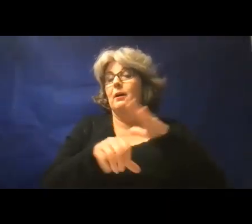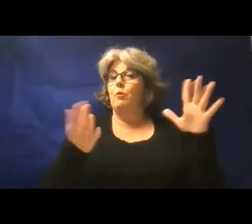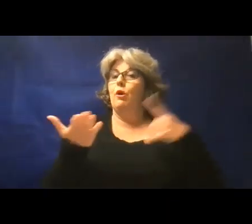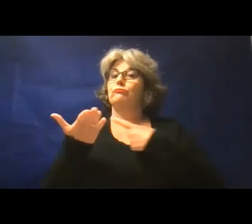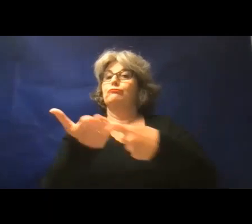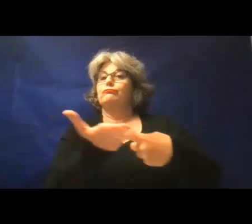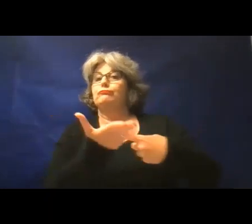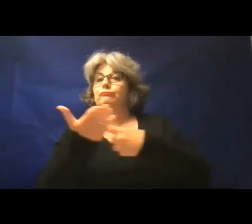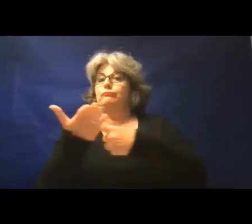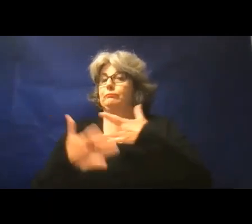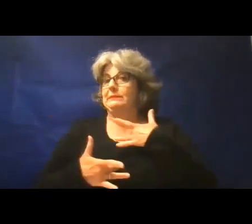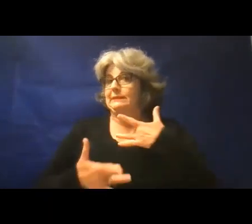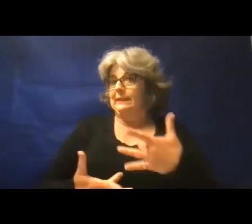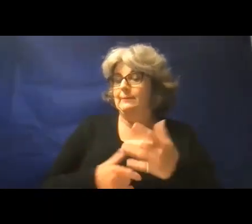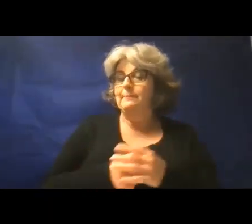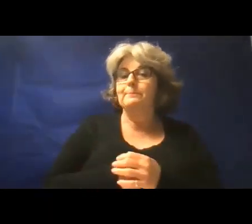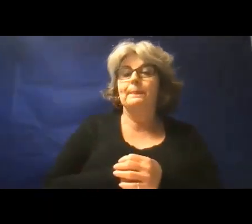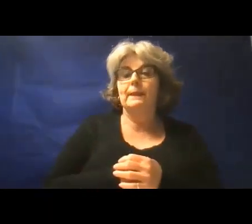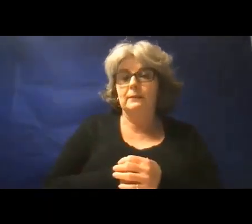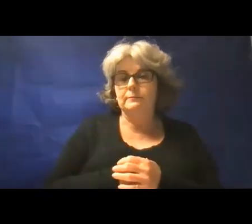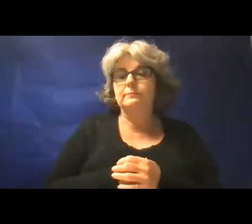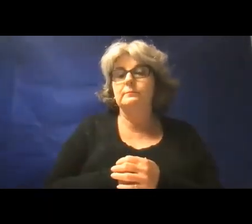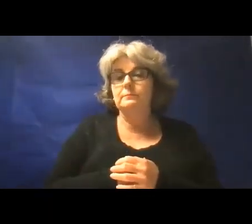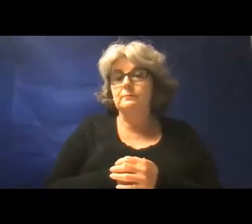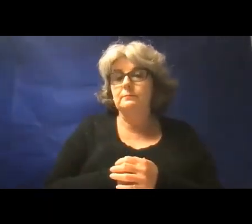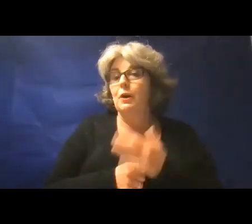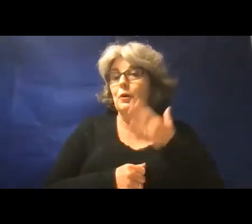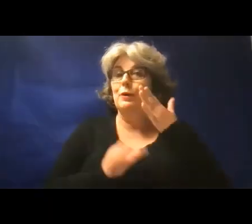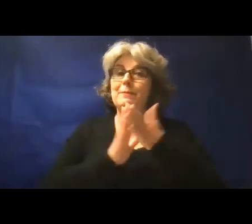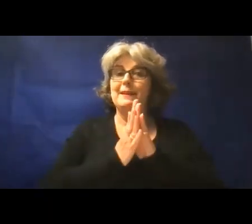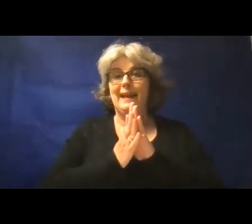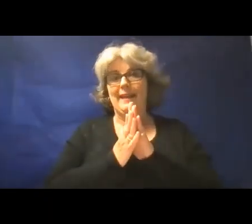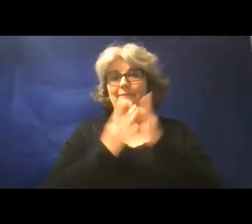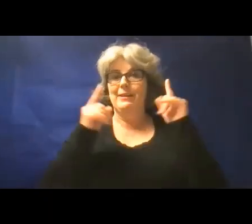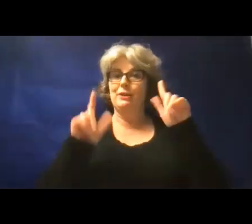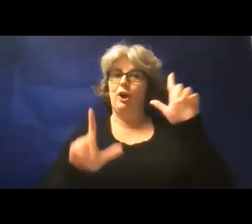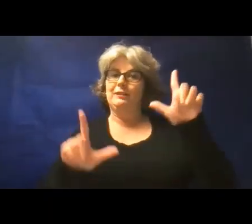now in fact we were even briefly TikTok famous based on a Washington Post produced clip